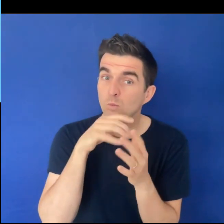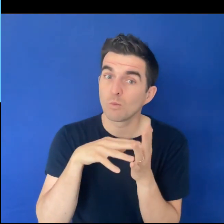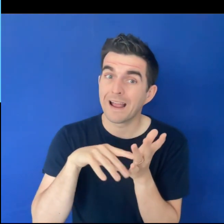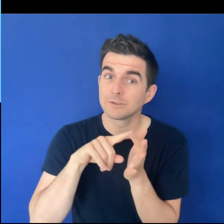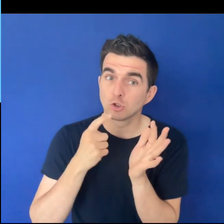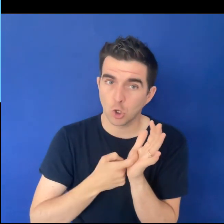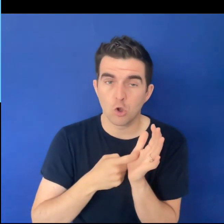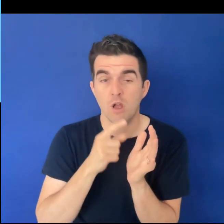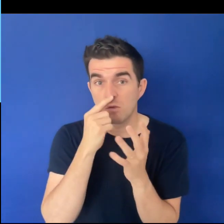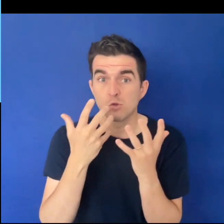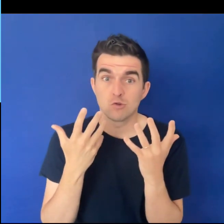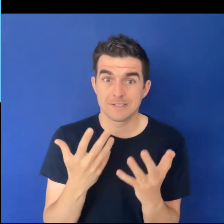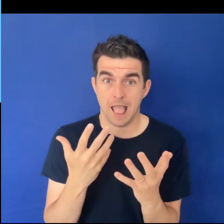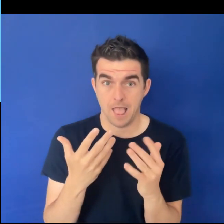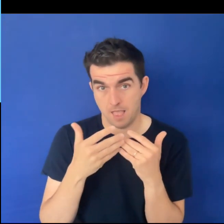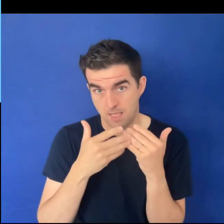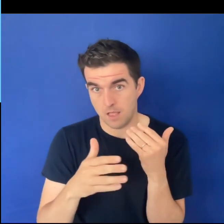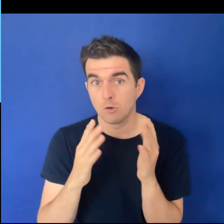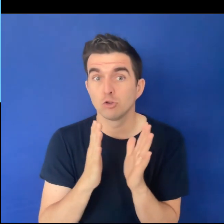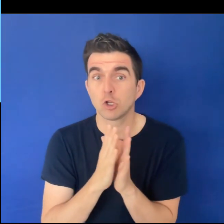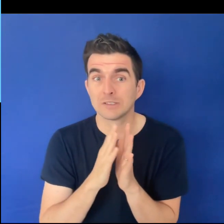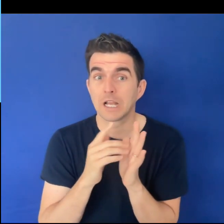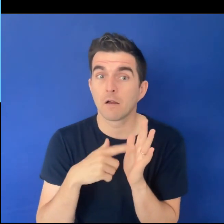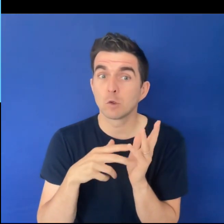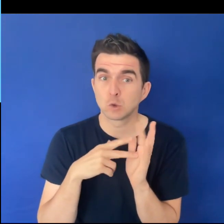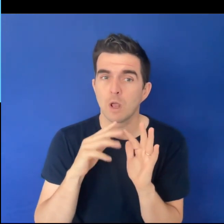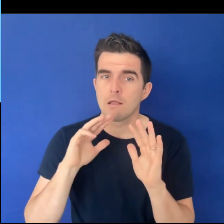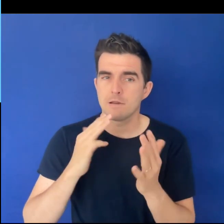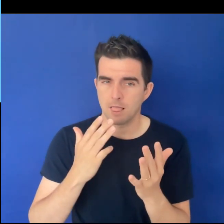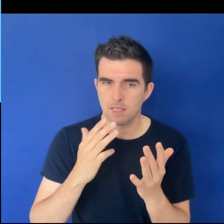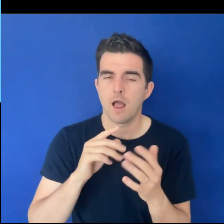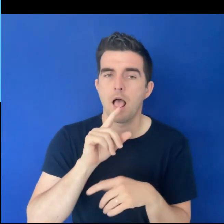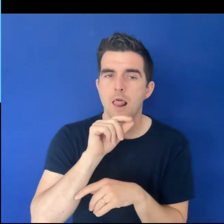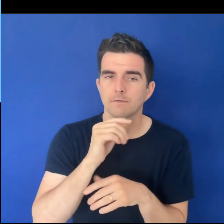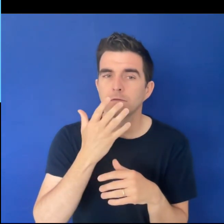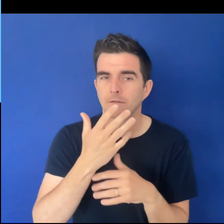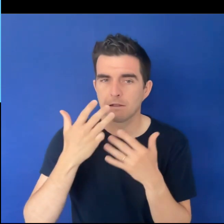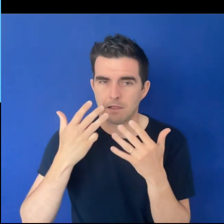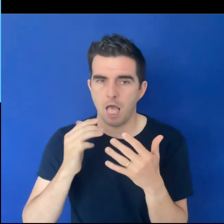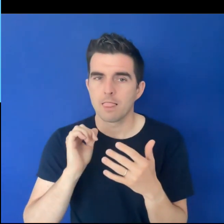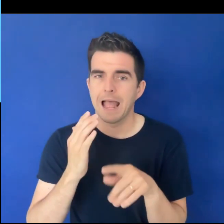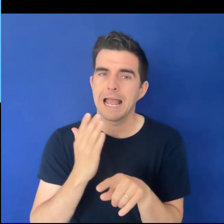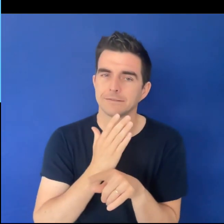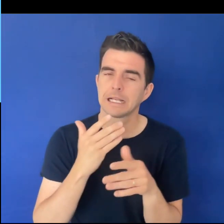You can enter between now and Sunday June 9th at 11:59 pm Eastern Daylight Time,